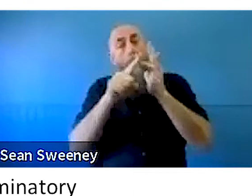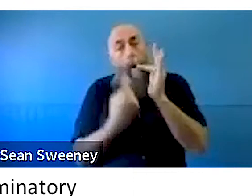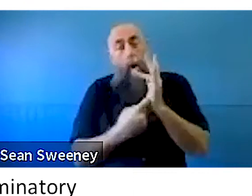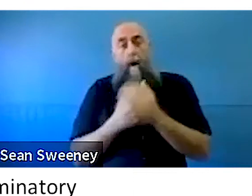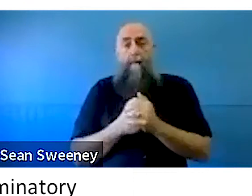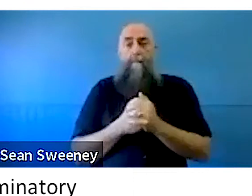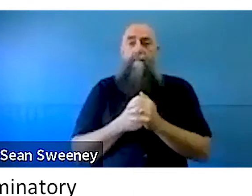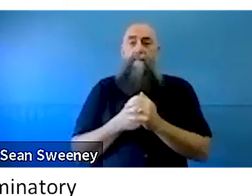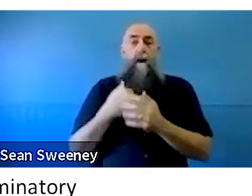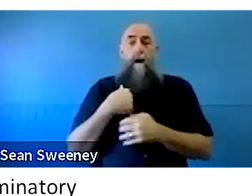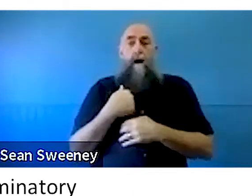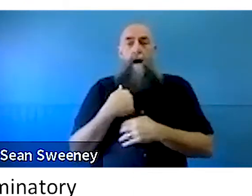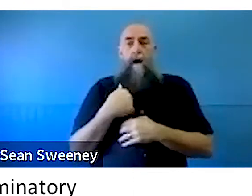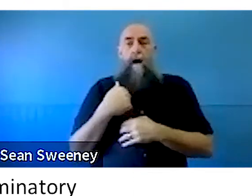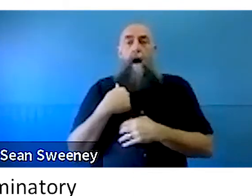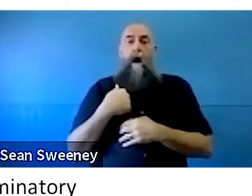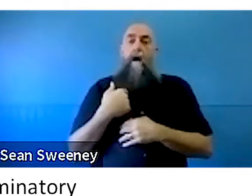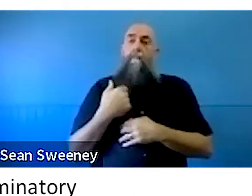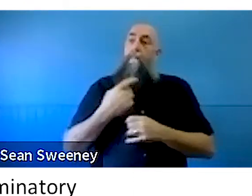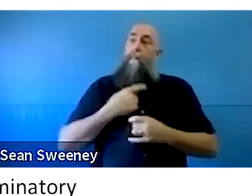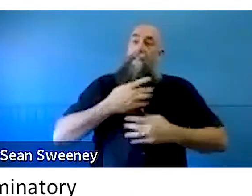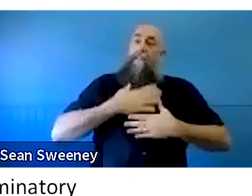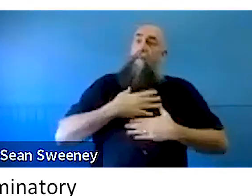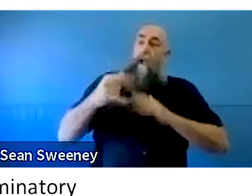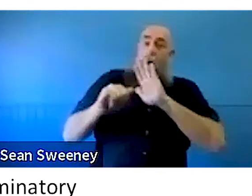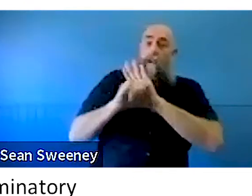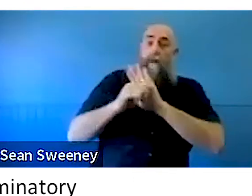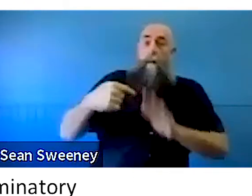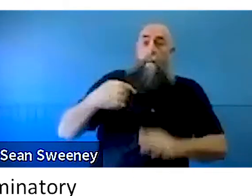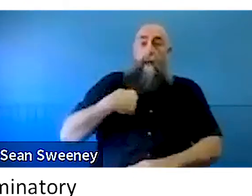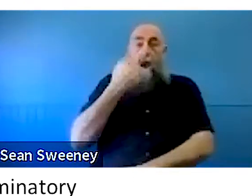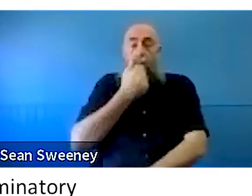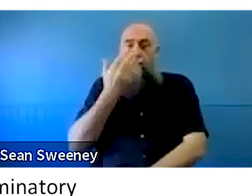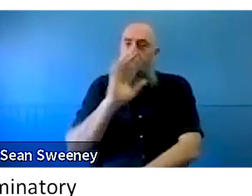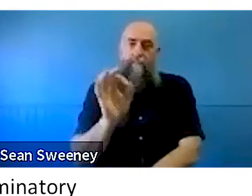never been in an Aboriginal identified position, but I have seen what happens when people are.